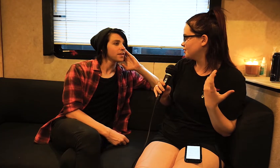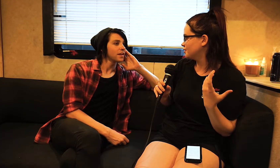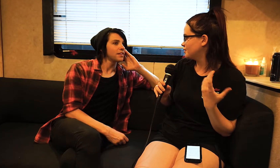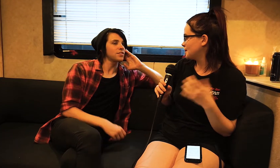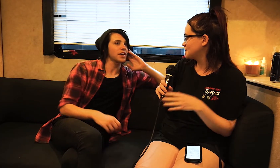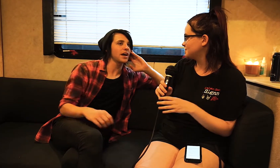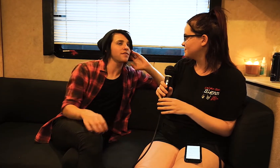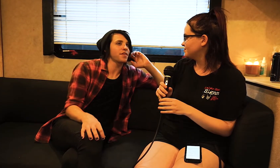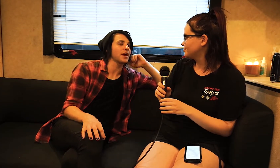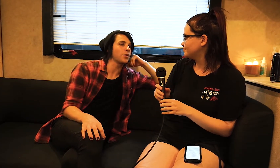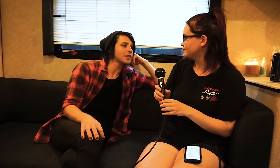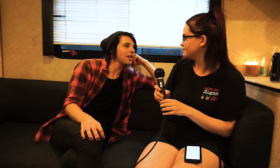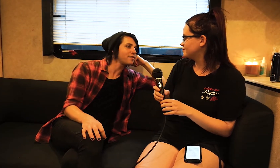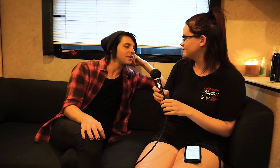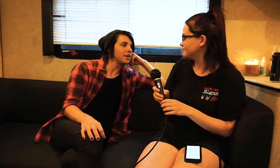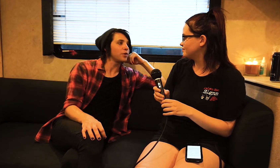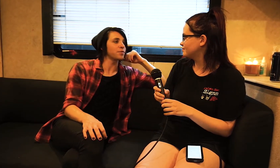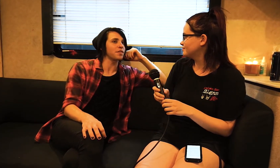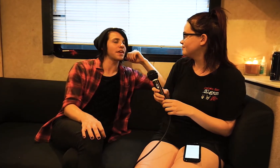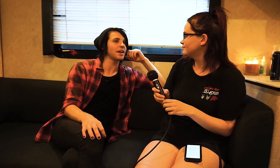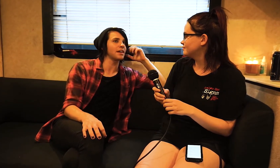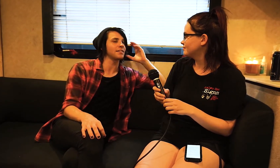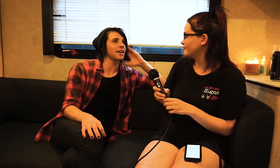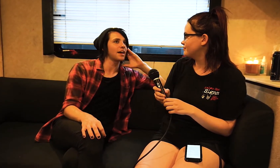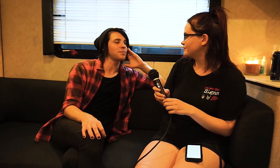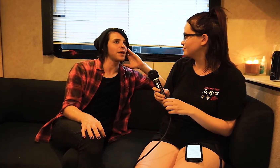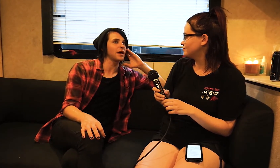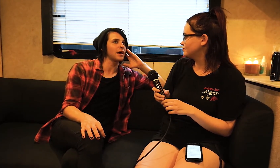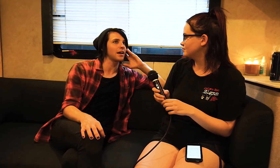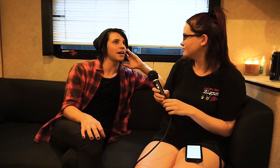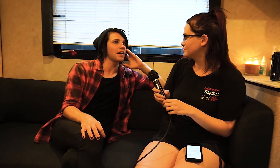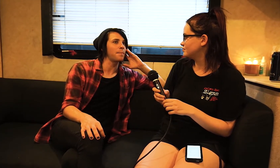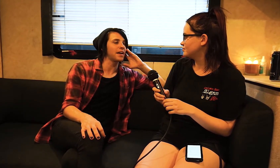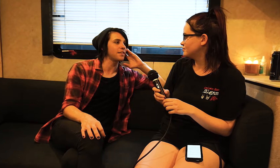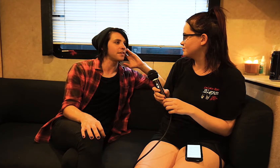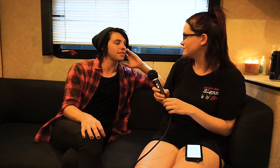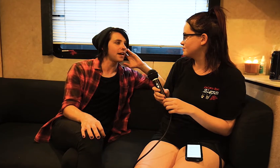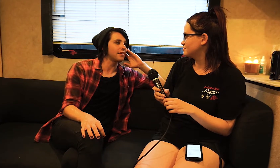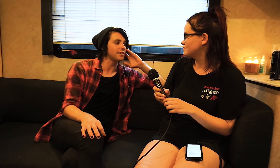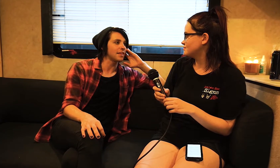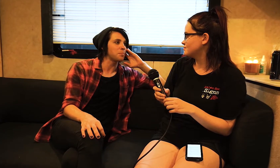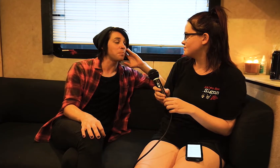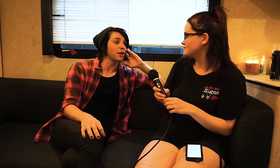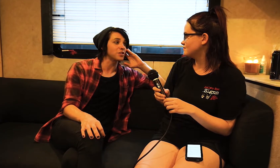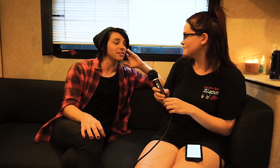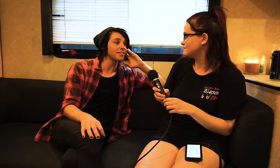It's the kind of thing I would love to do the thing is that being a band of this size is that budgets are